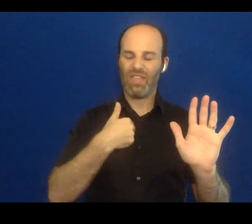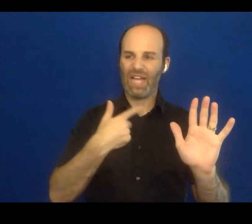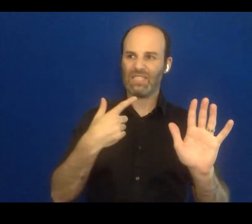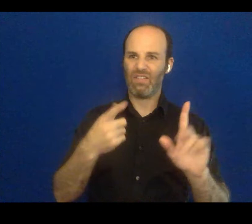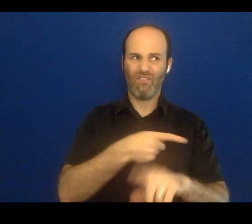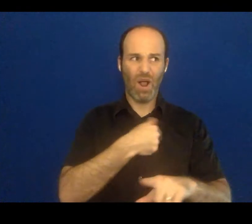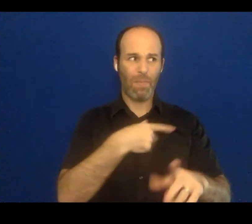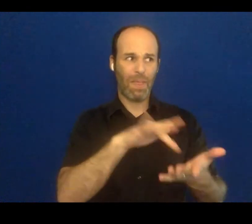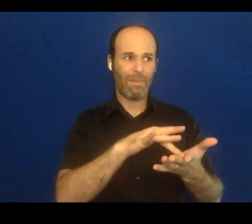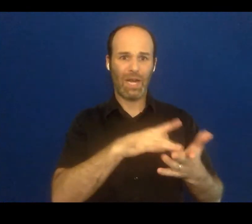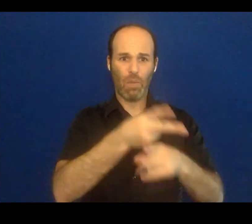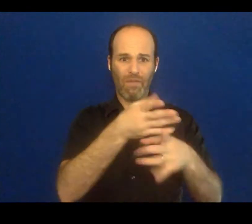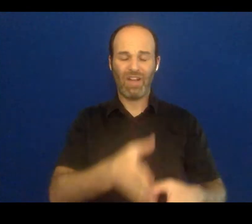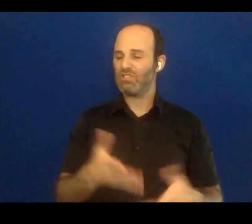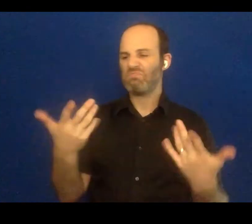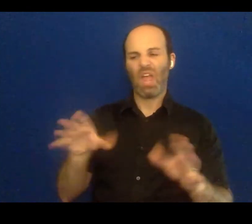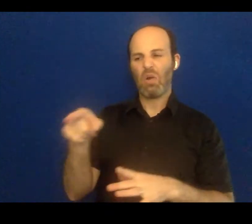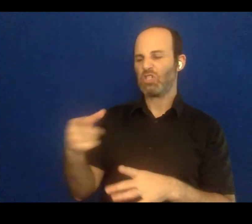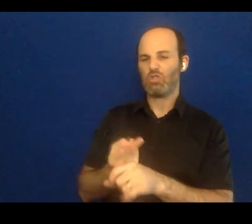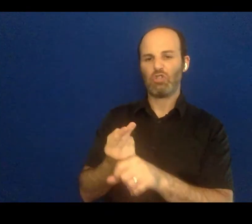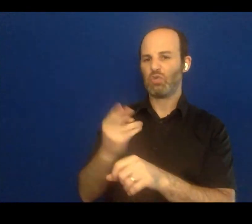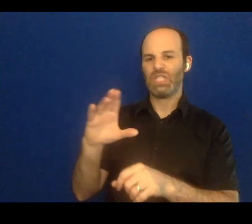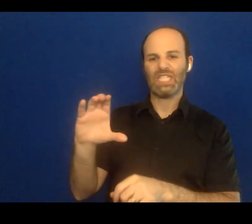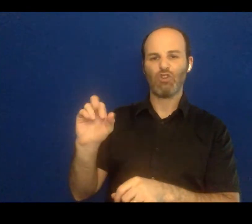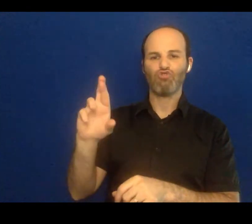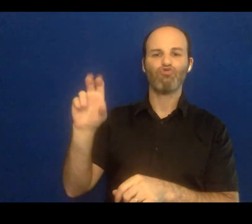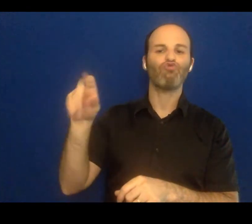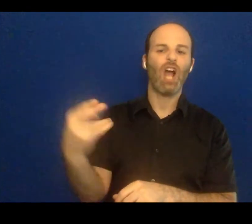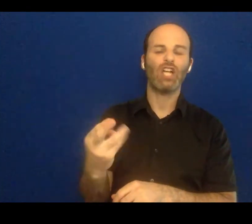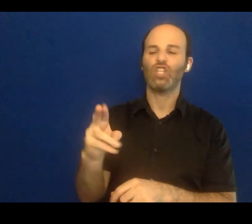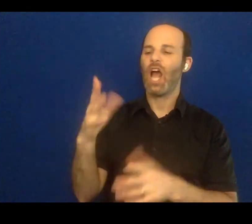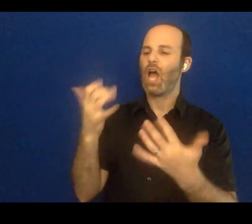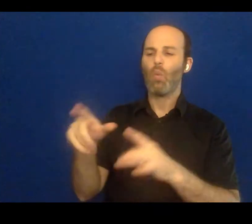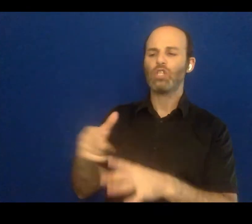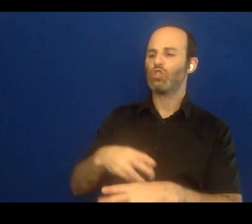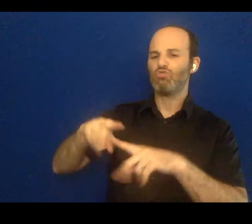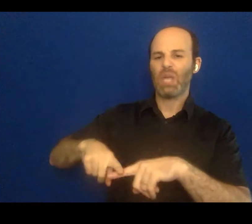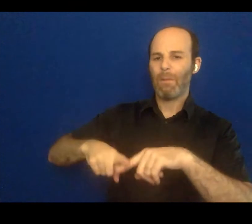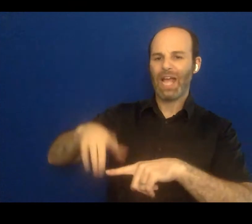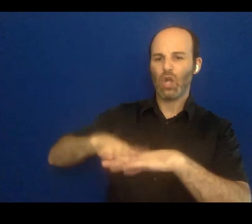THINGS LIKE I DON'T WANT YOU TO HAVE THIS AS A CRUTCH OR RELY UPON IT AND SAYING THINGS THAT